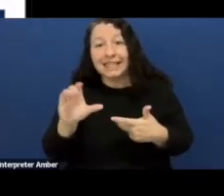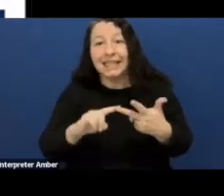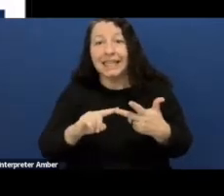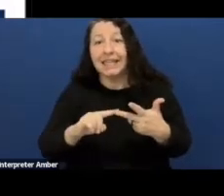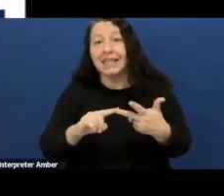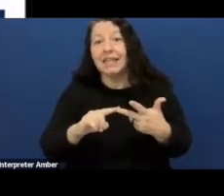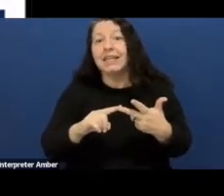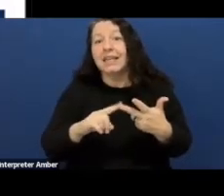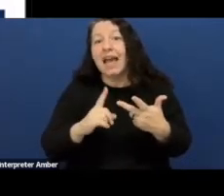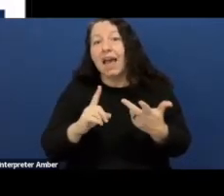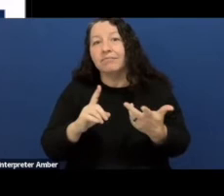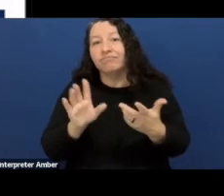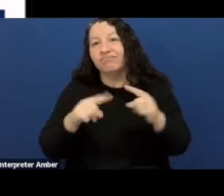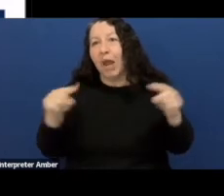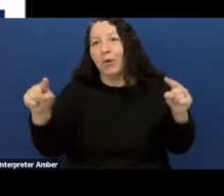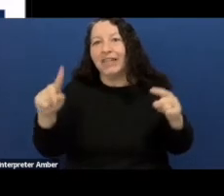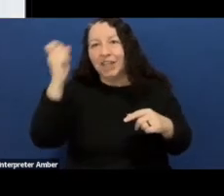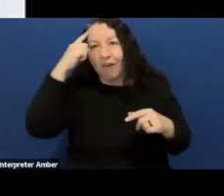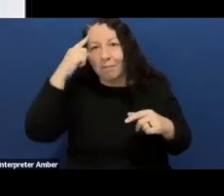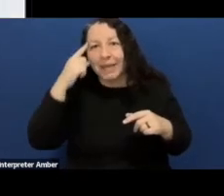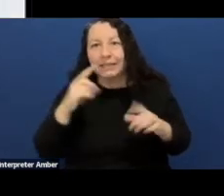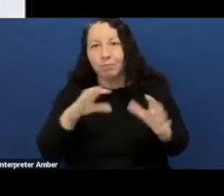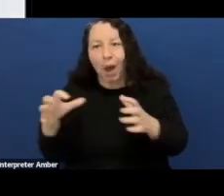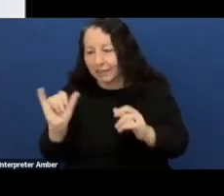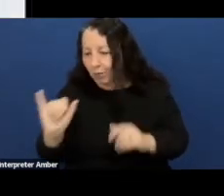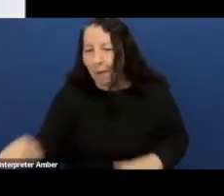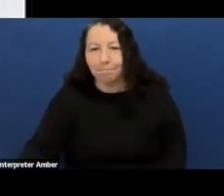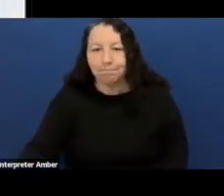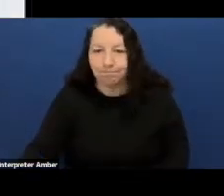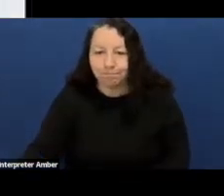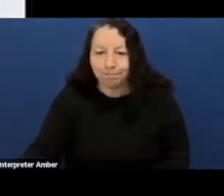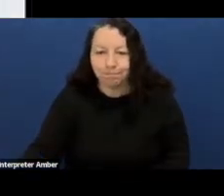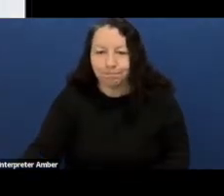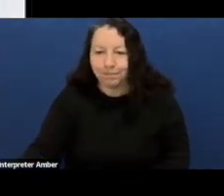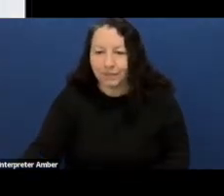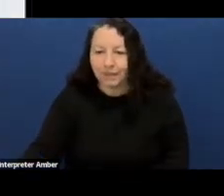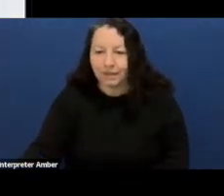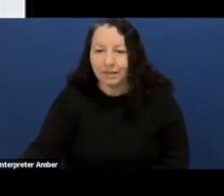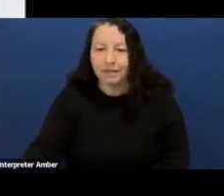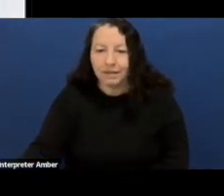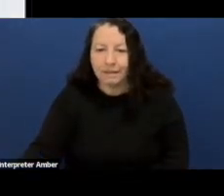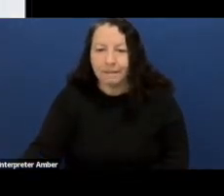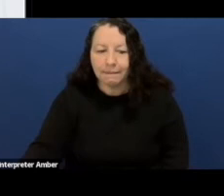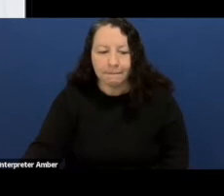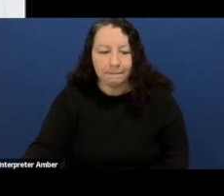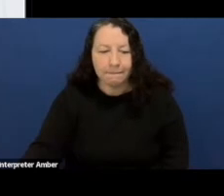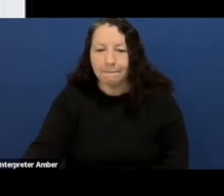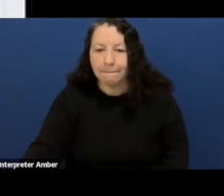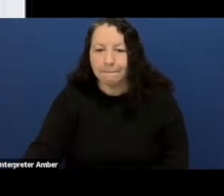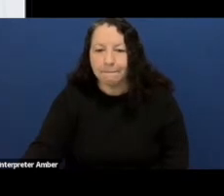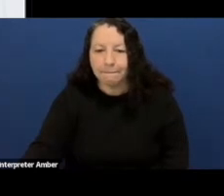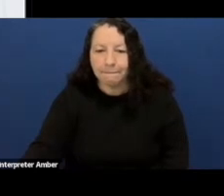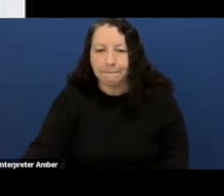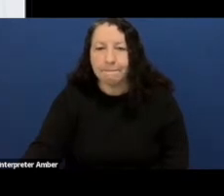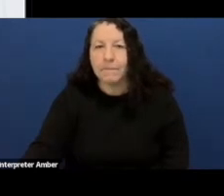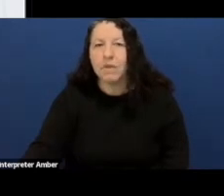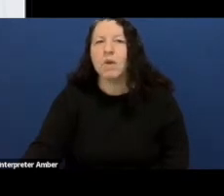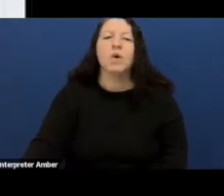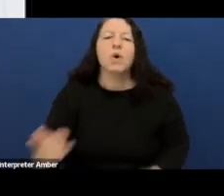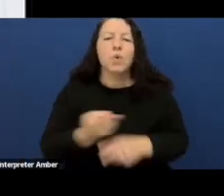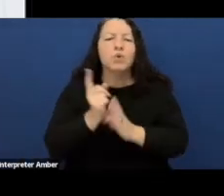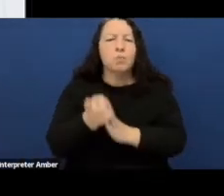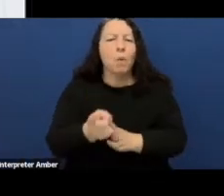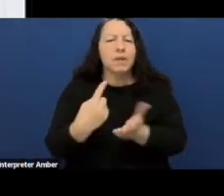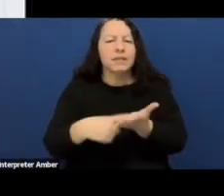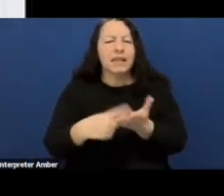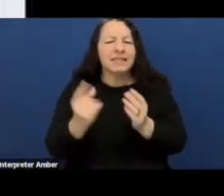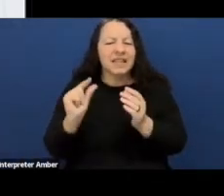including by the W. H. O to CDC, and various governments. Next slide, please. I'll take